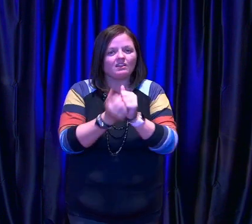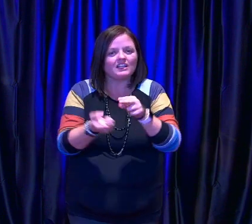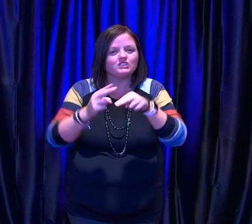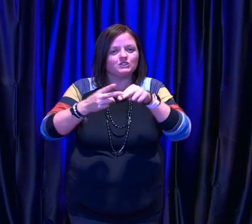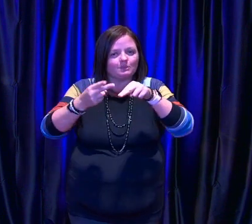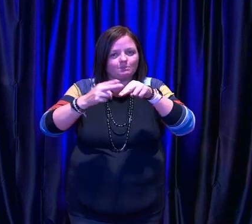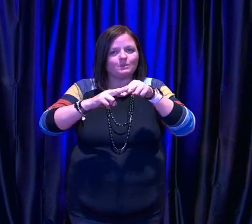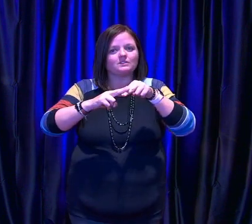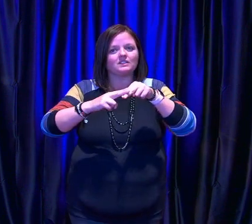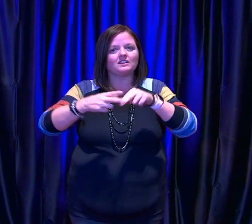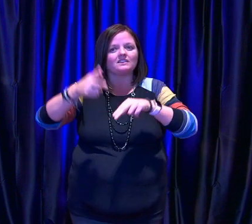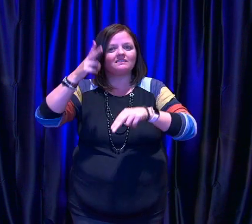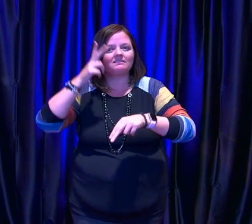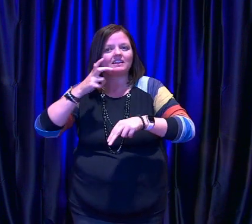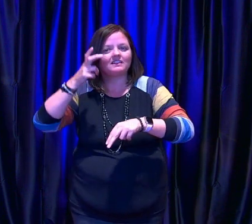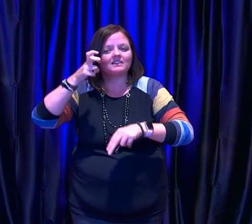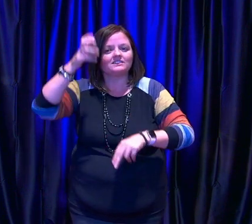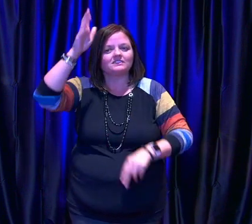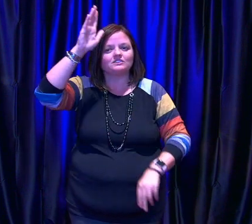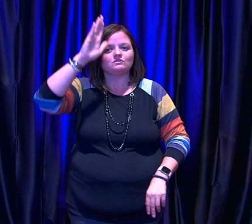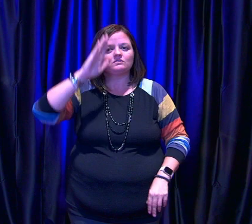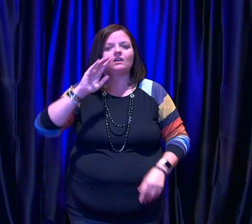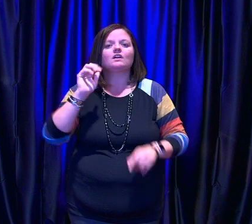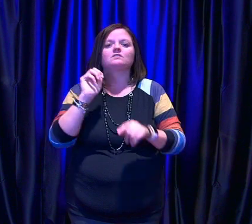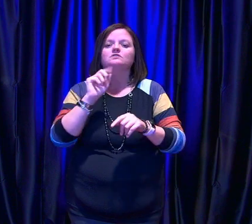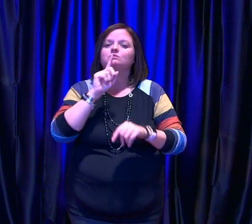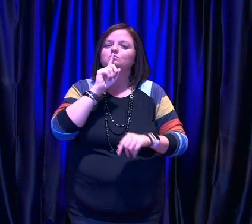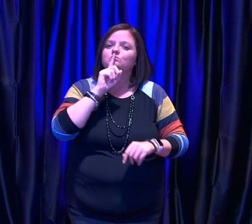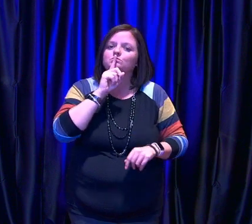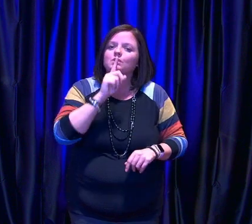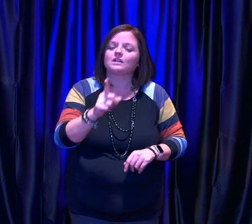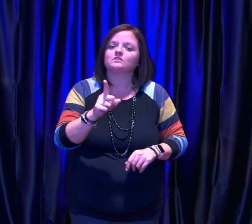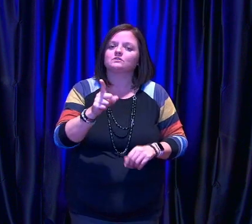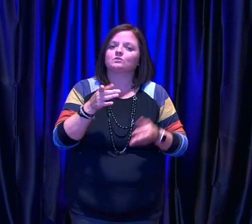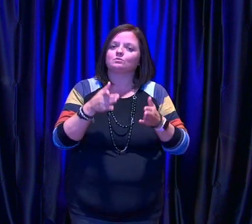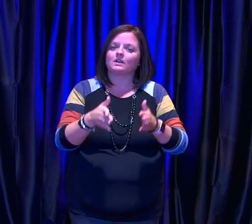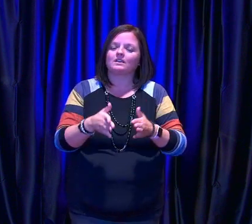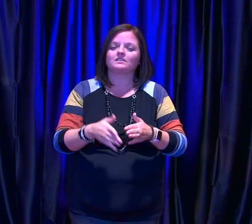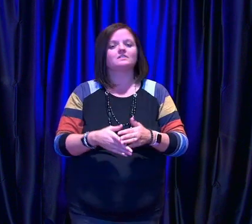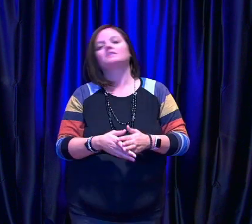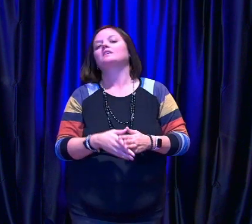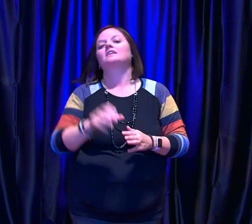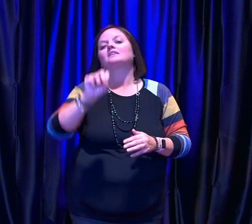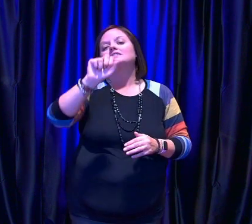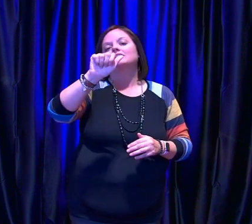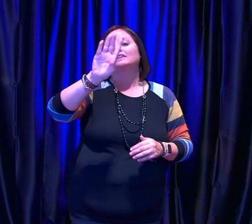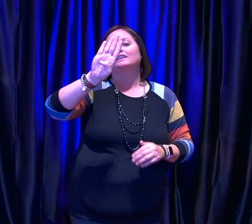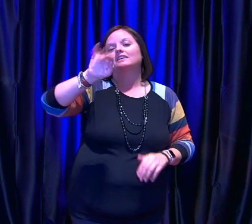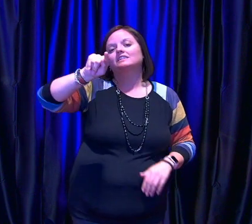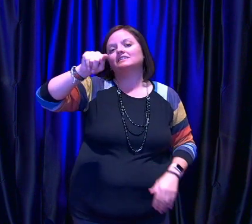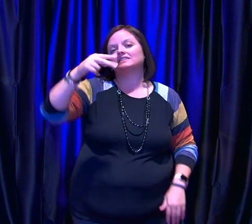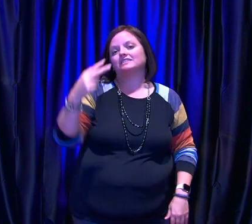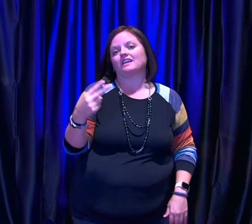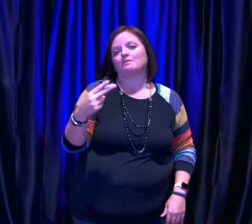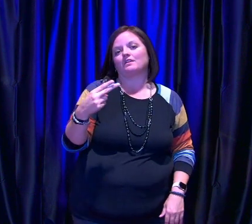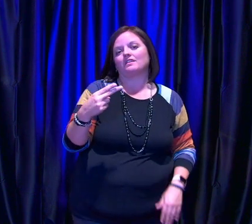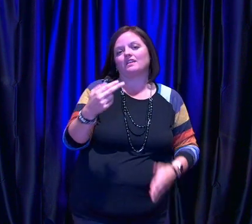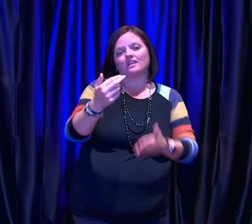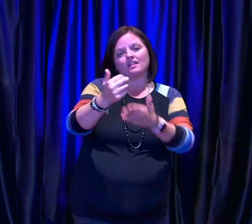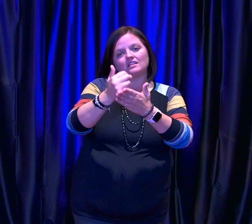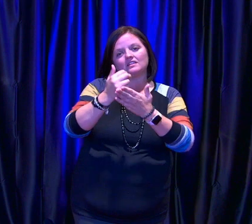they'd listen to God in practical ways more it's the sabbath that helps us